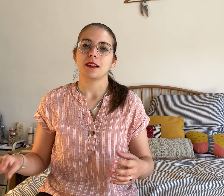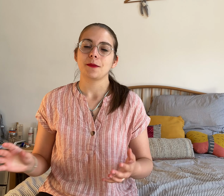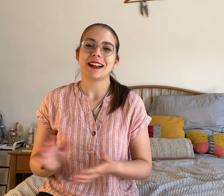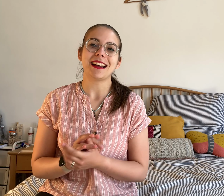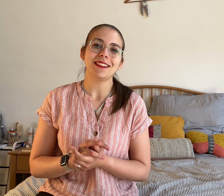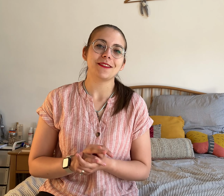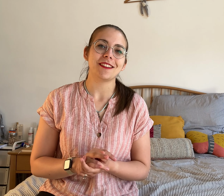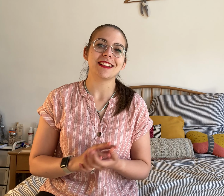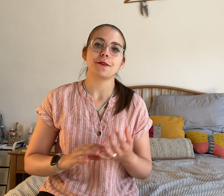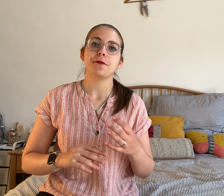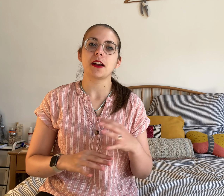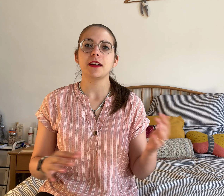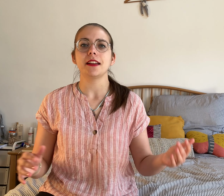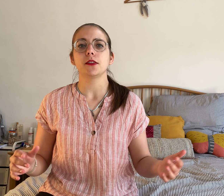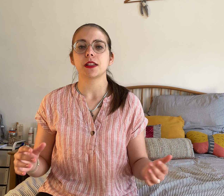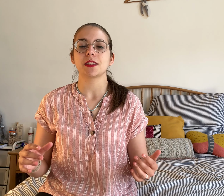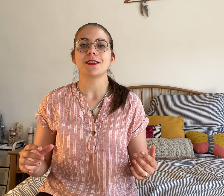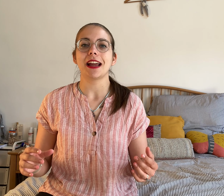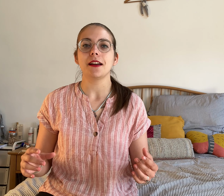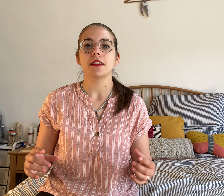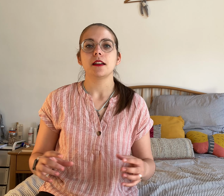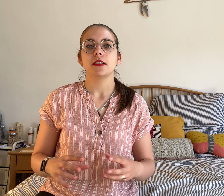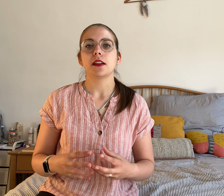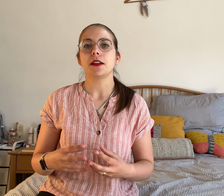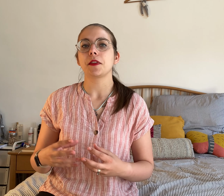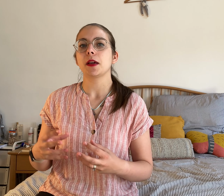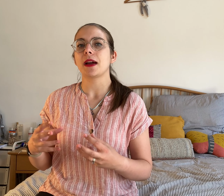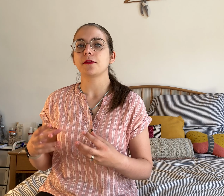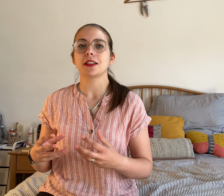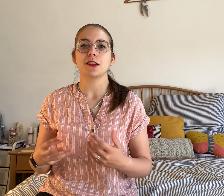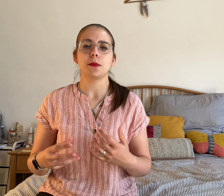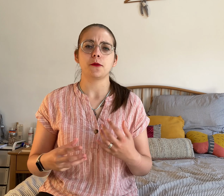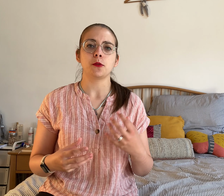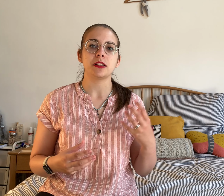Well done! We're at the very end of the song now. The only thing we have to do before this